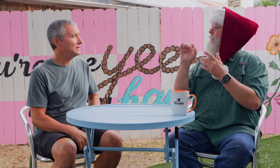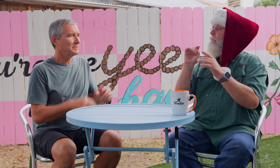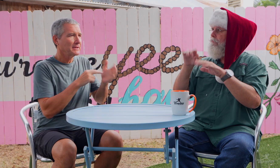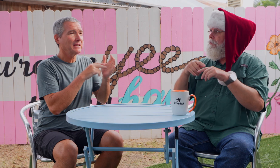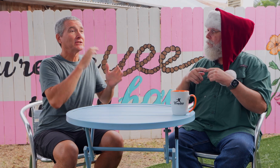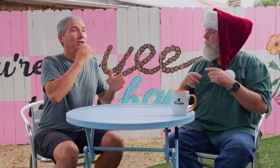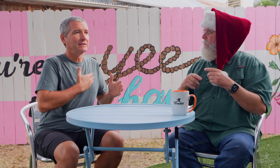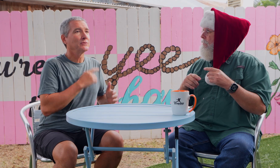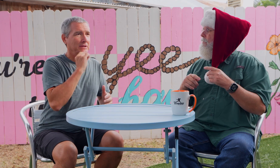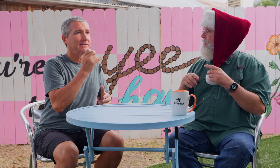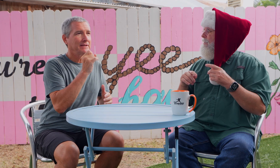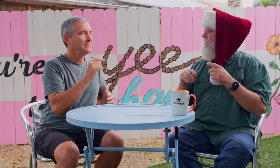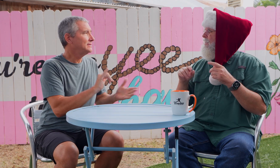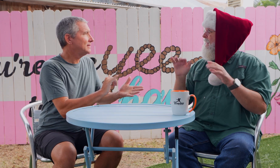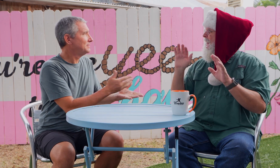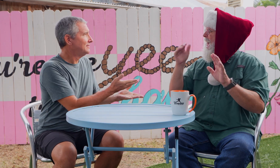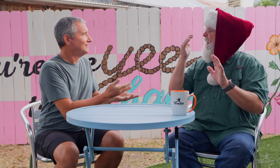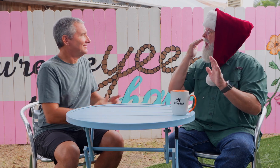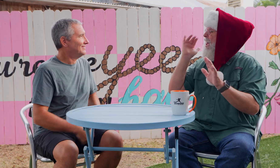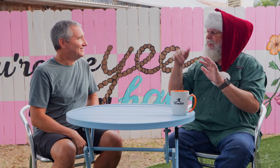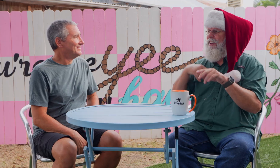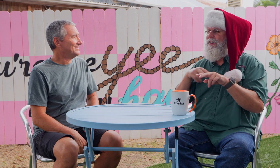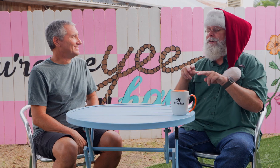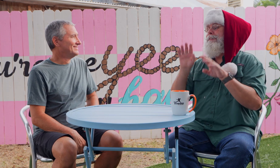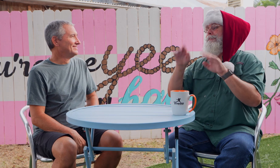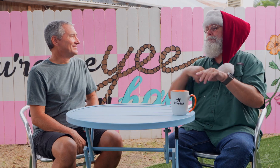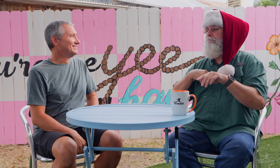Just like Santa, you really do exist!